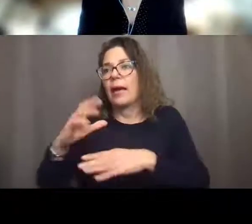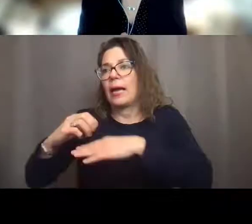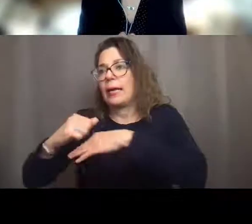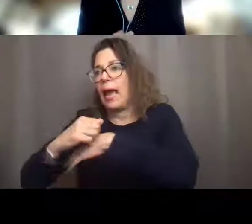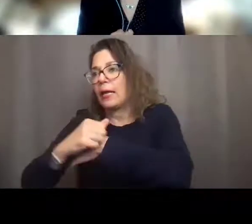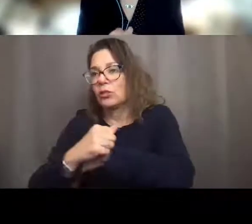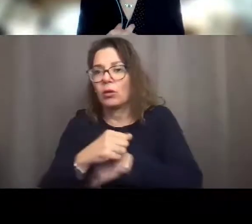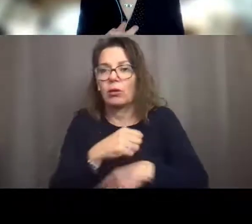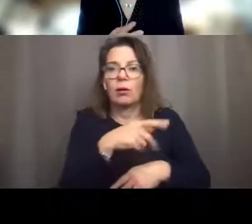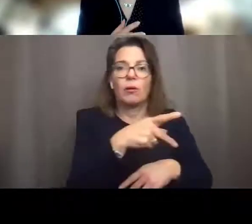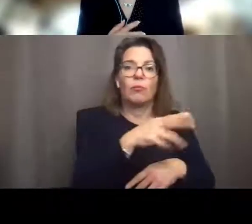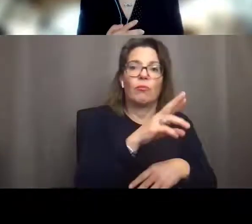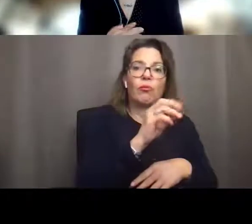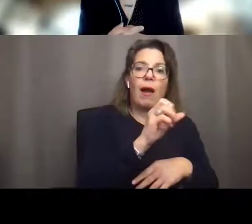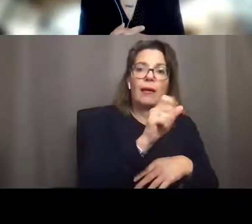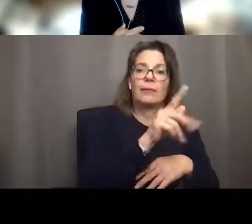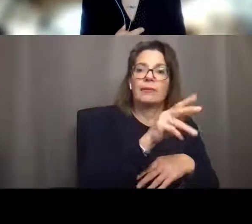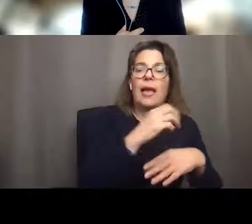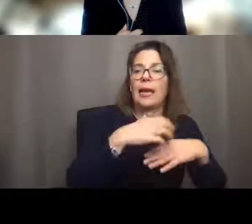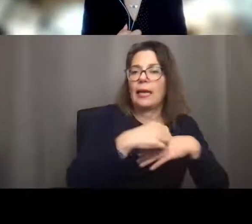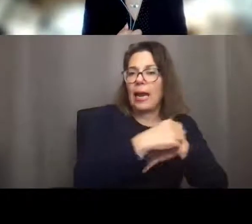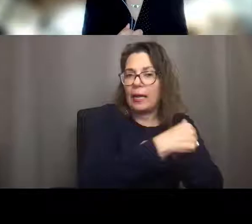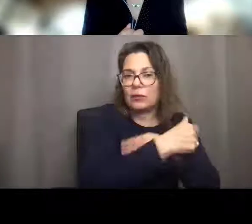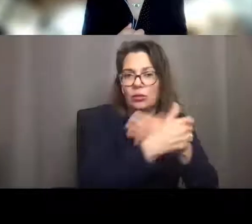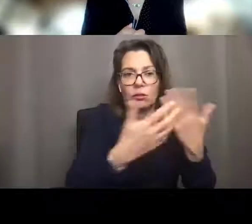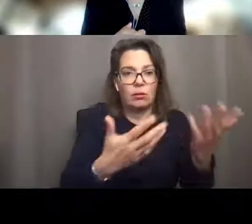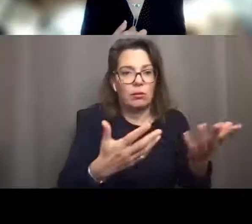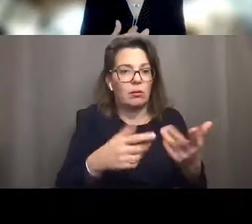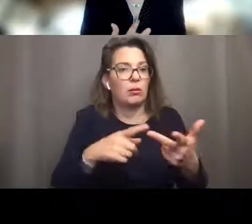If you're using an acutely scarce resource, for instance,